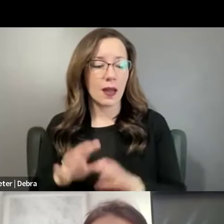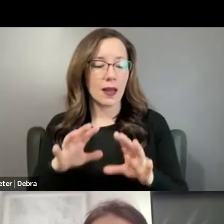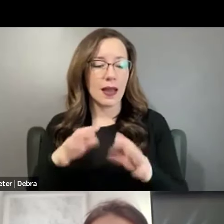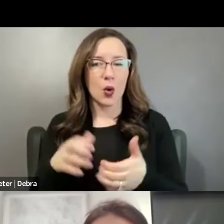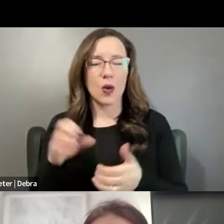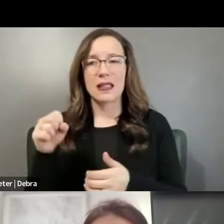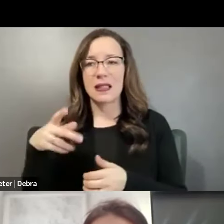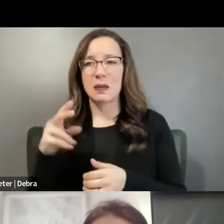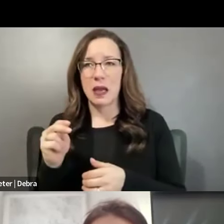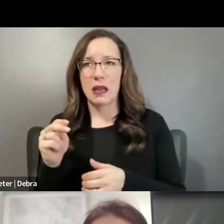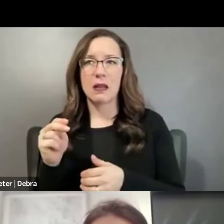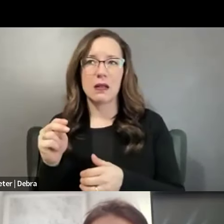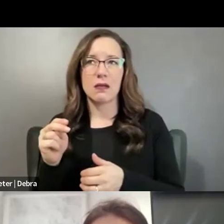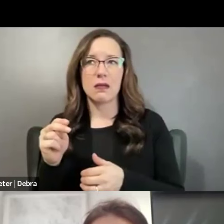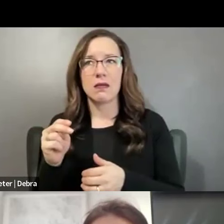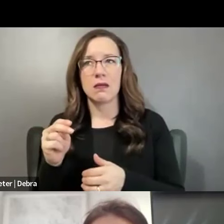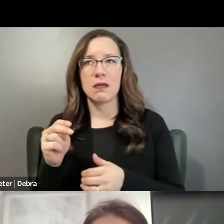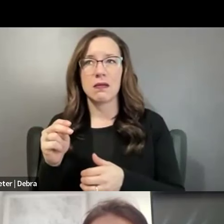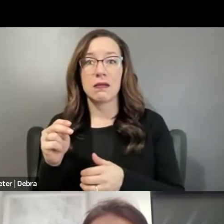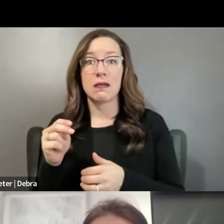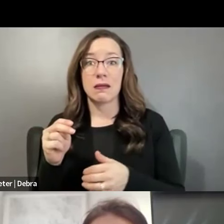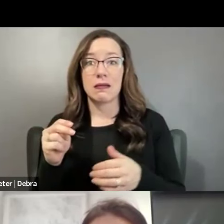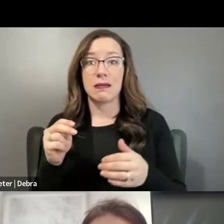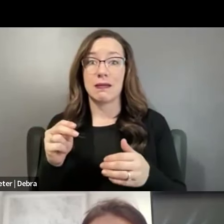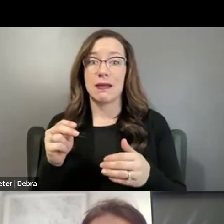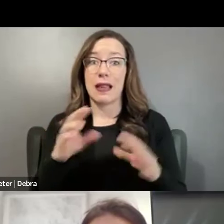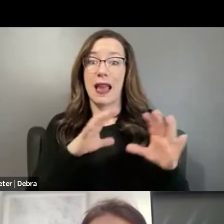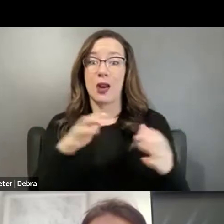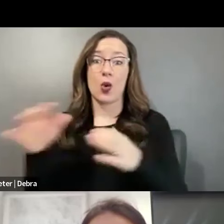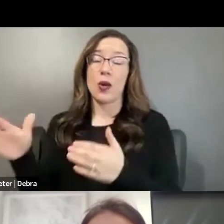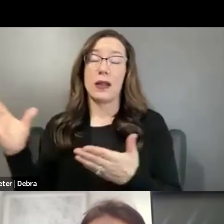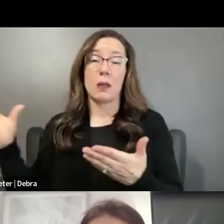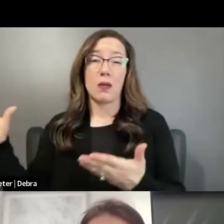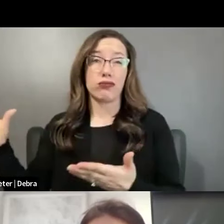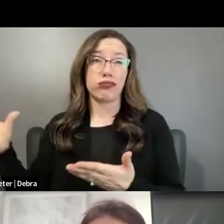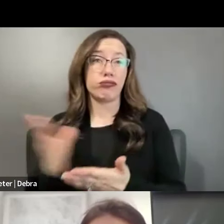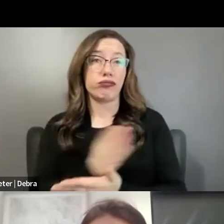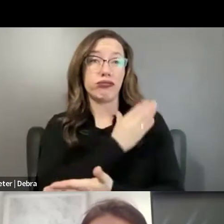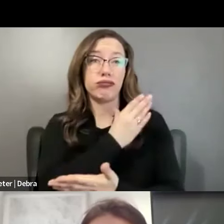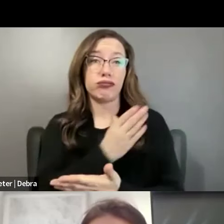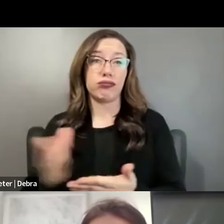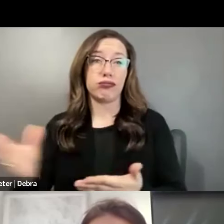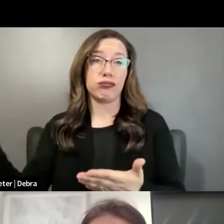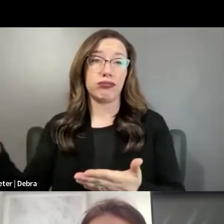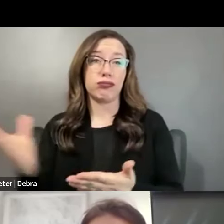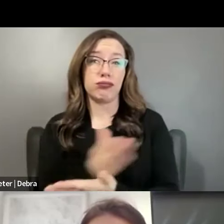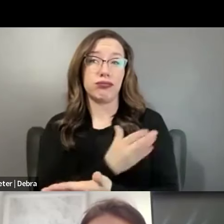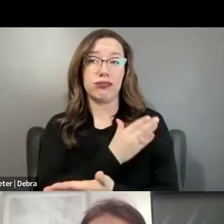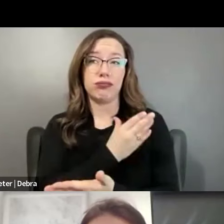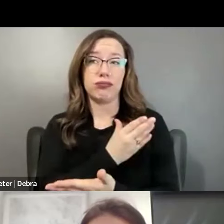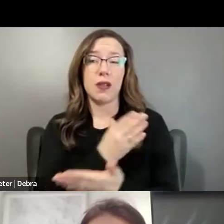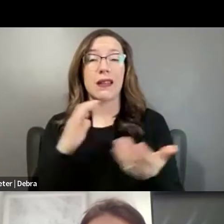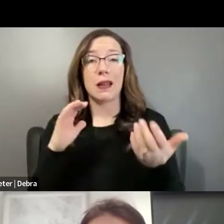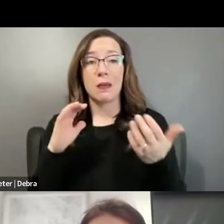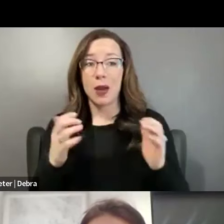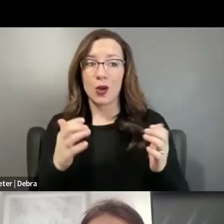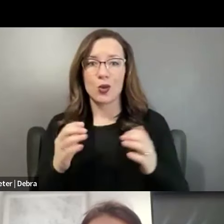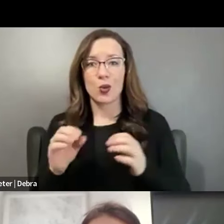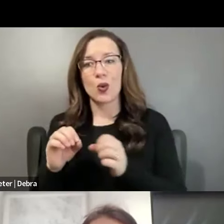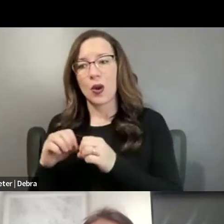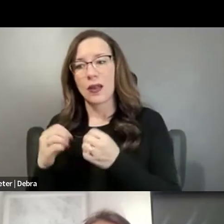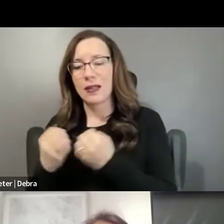You know it can be extremely wide compared to an organization that is focused